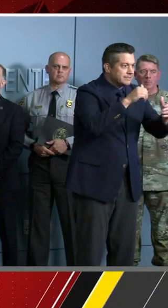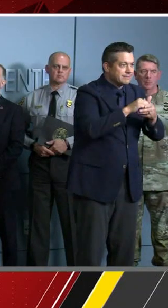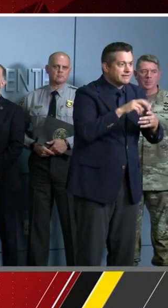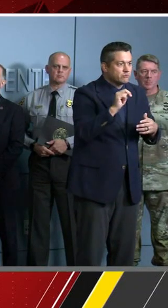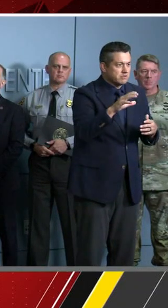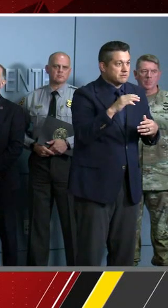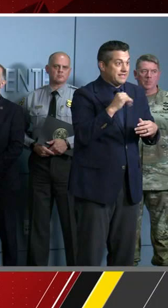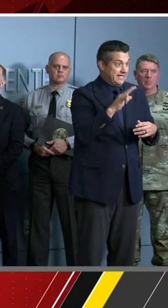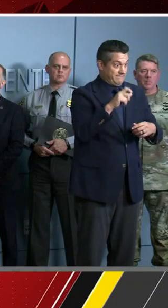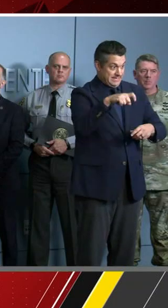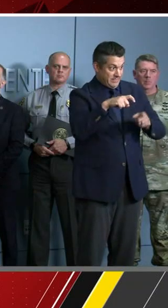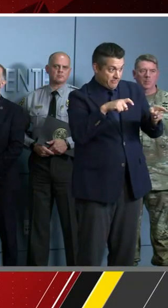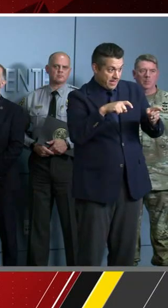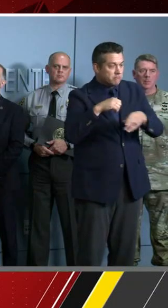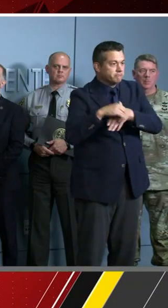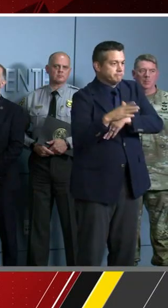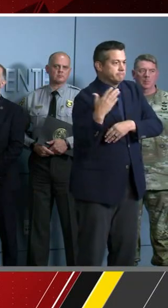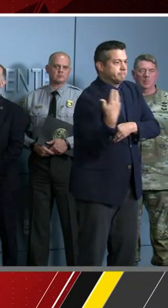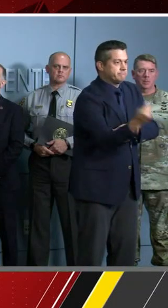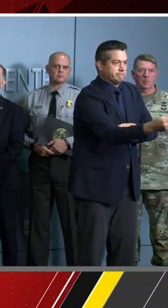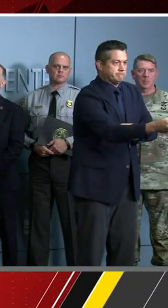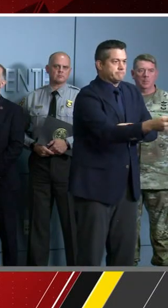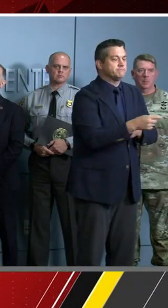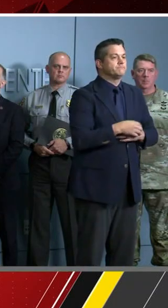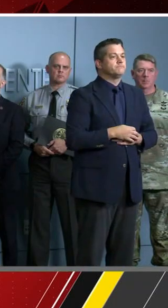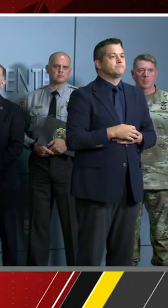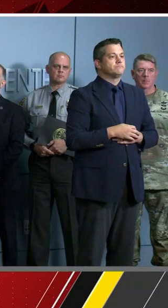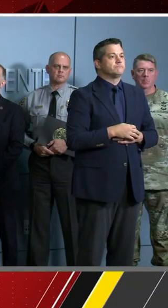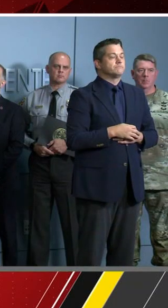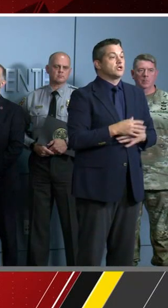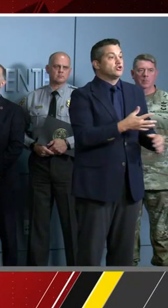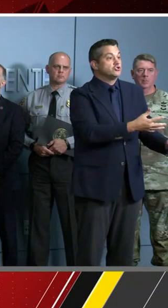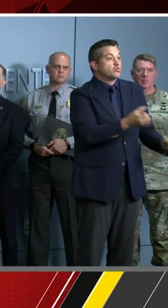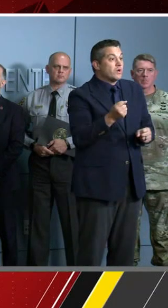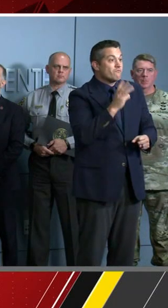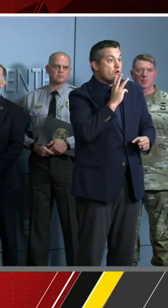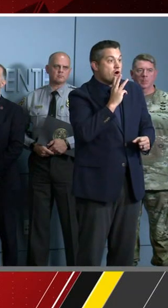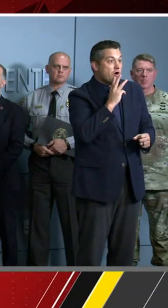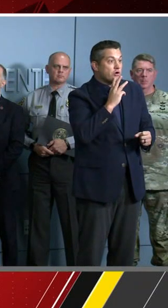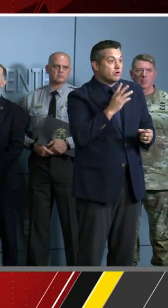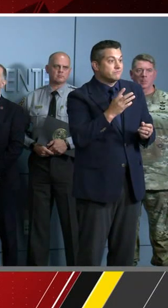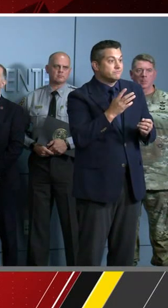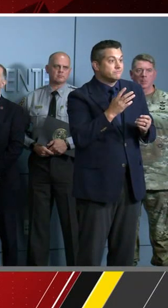Swift water rescue teams are